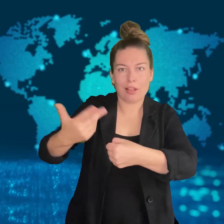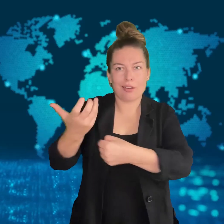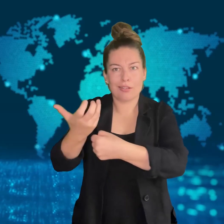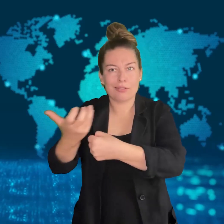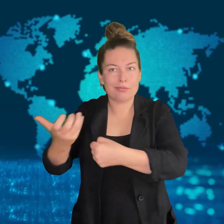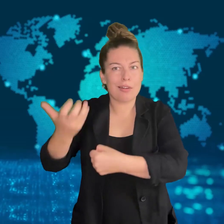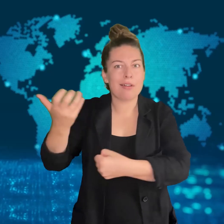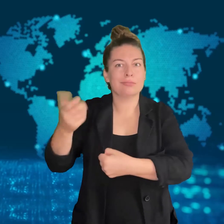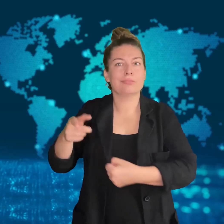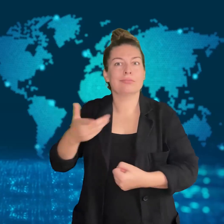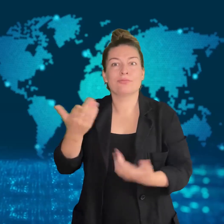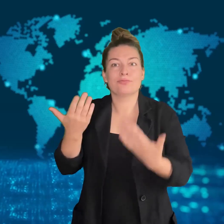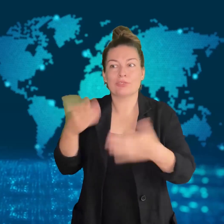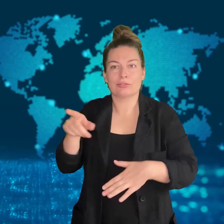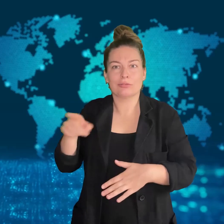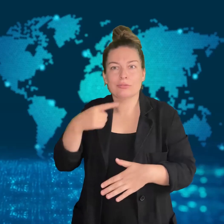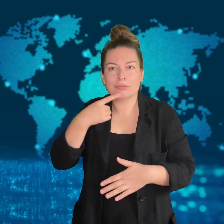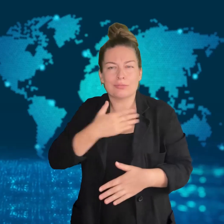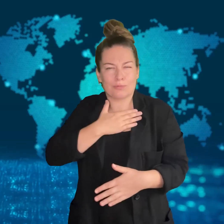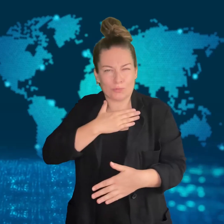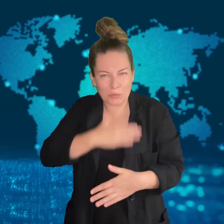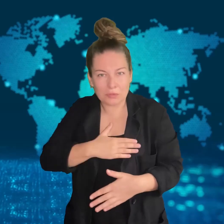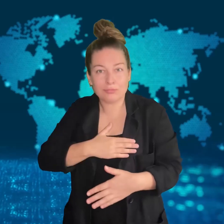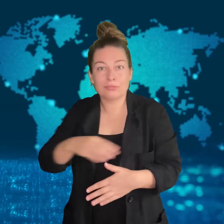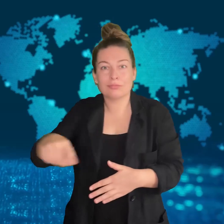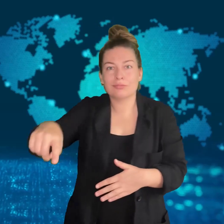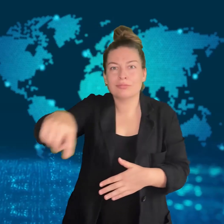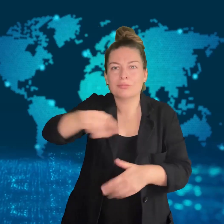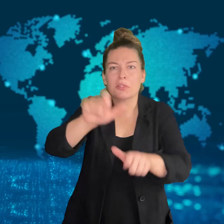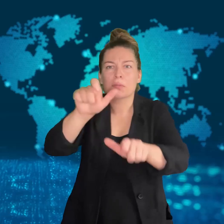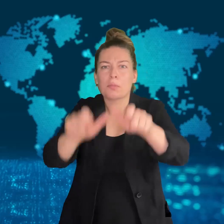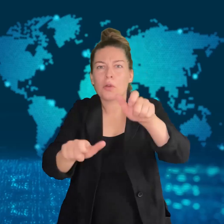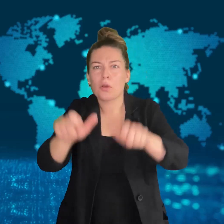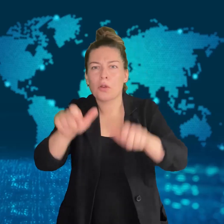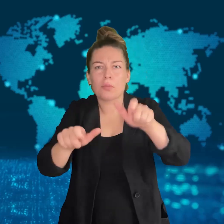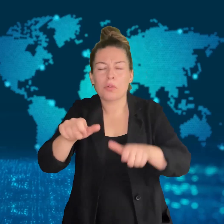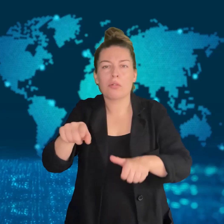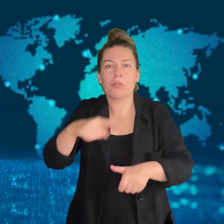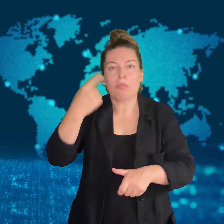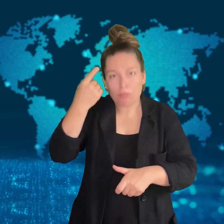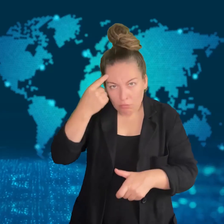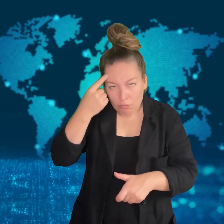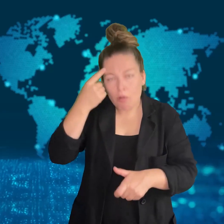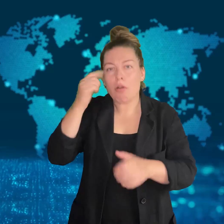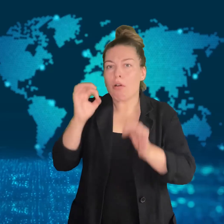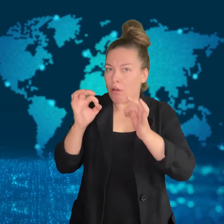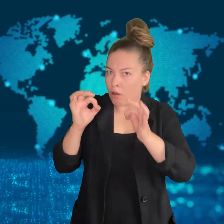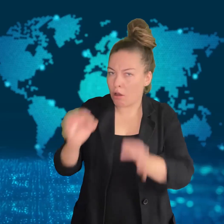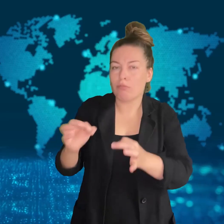The case alleges that the company invested